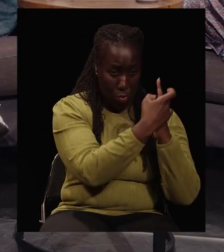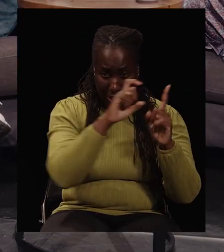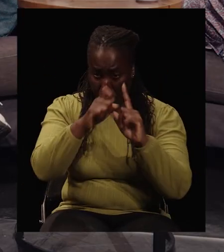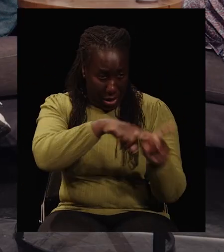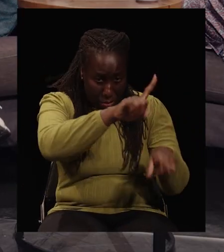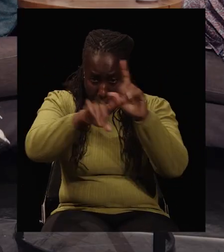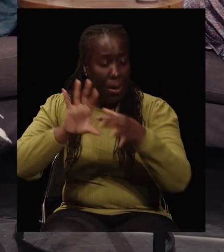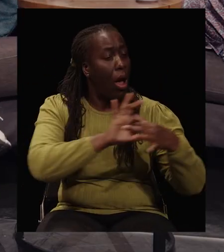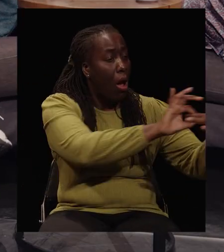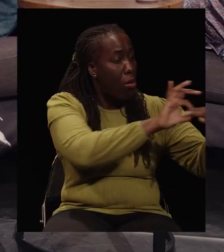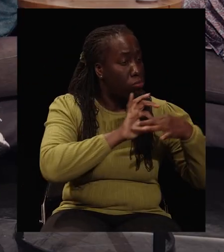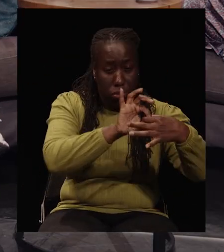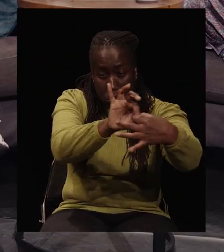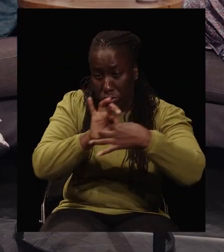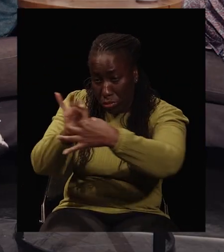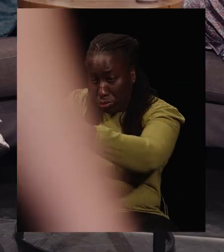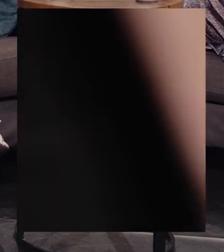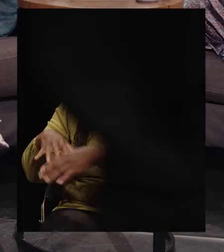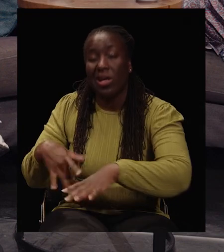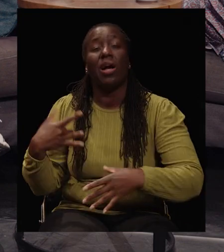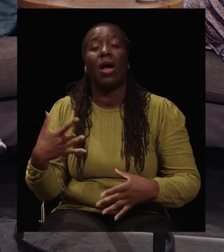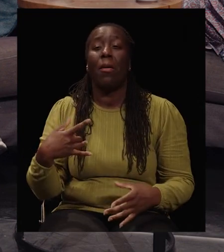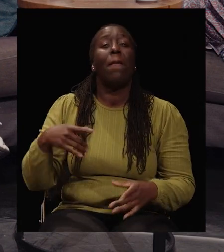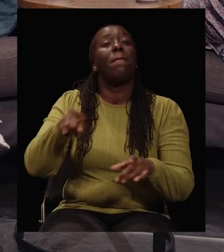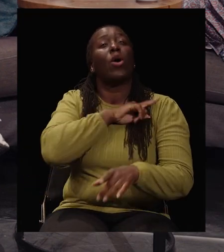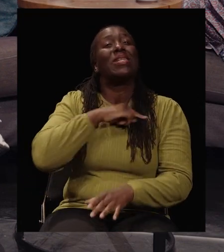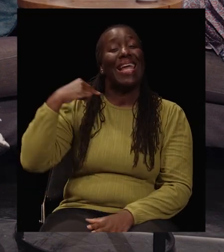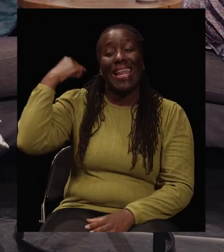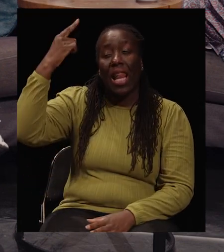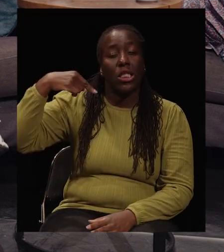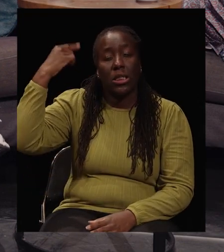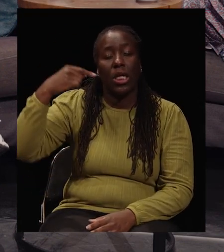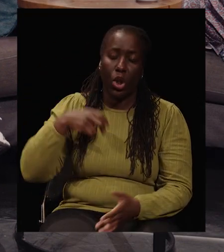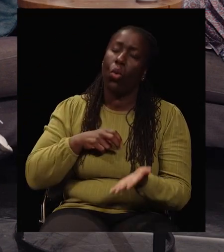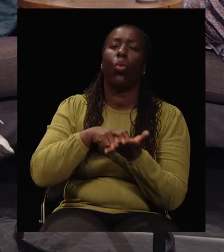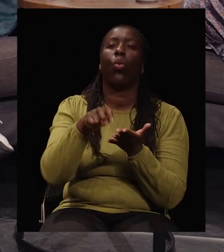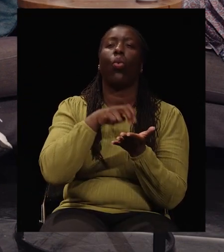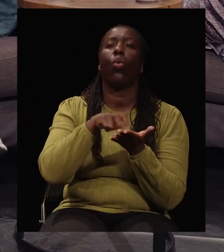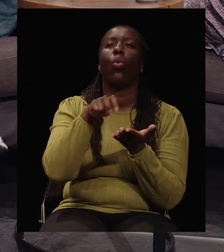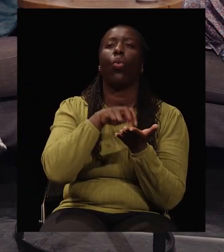with working class communities in particular is that we spend years walking past institutions and we never spend time inside them,